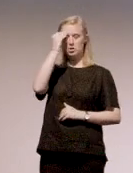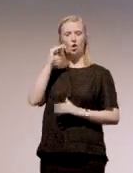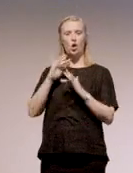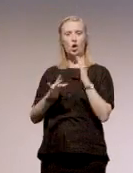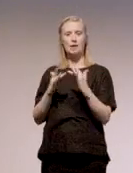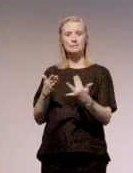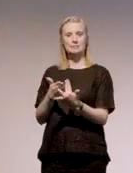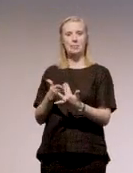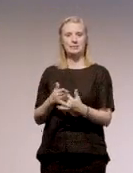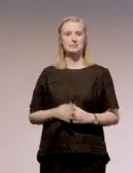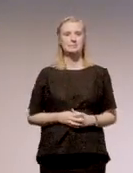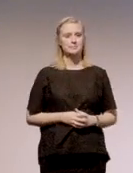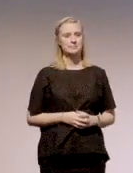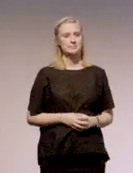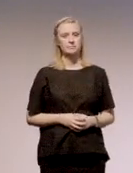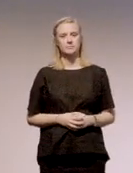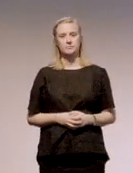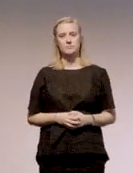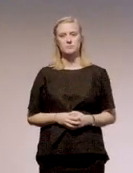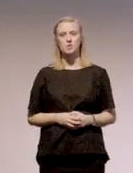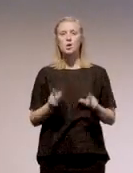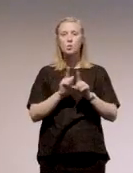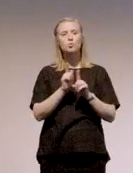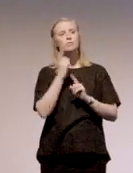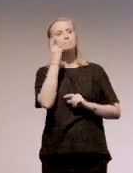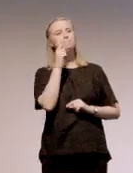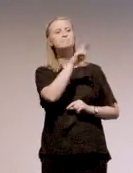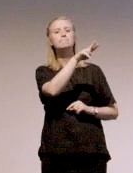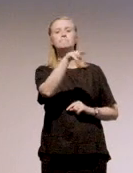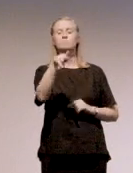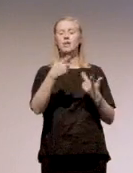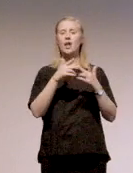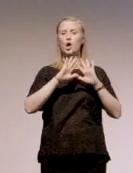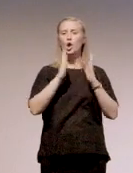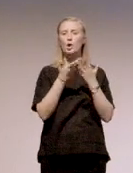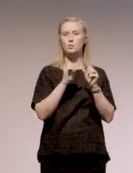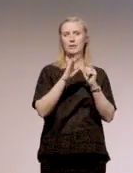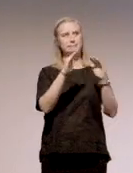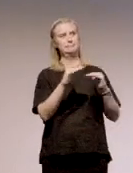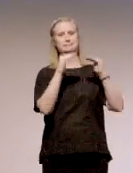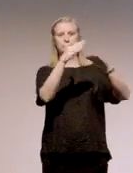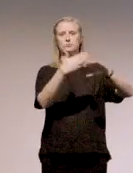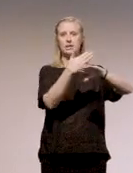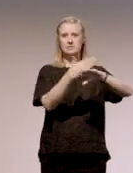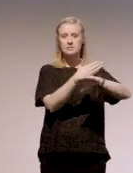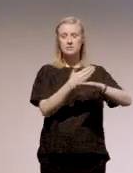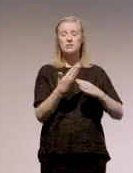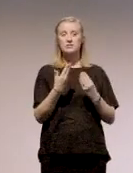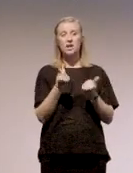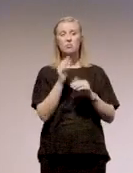The other thing we did was look at global and best practices around the world. There has been some great work done by many governments, Canada,